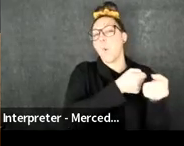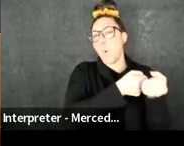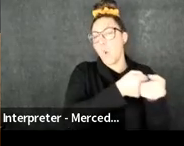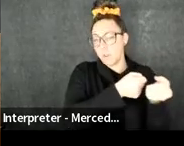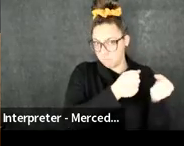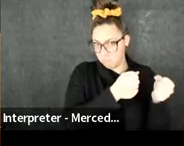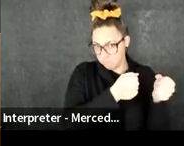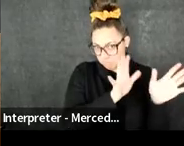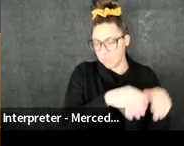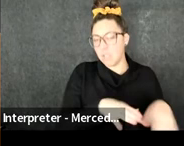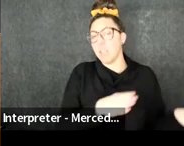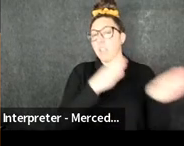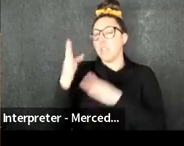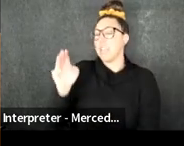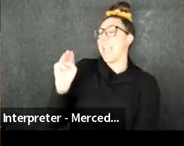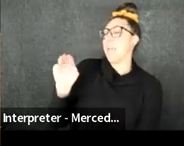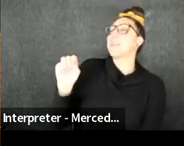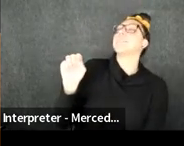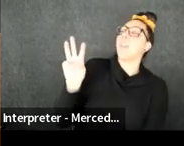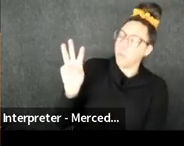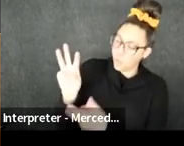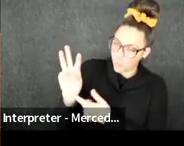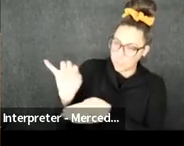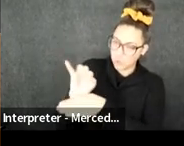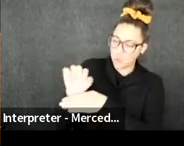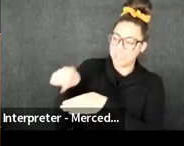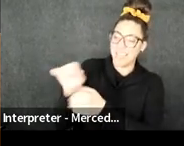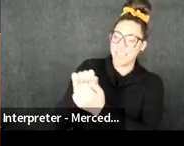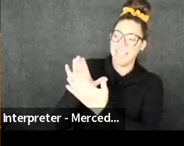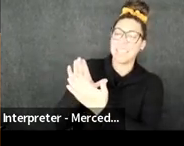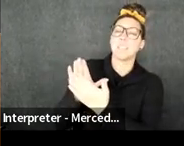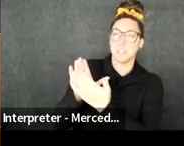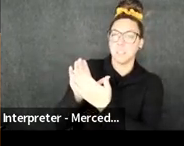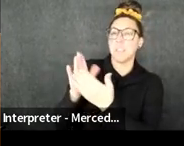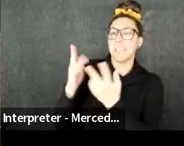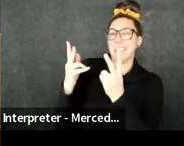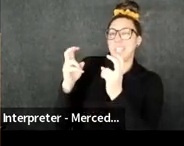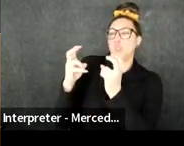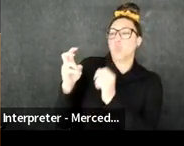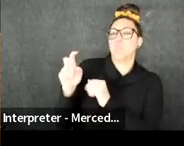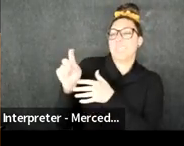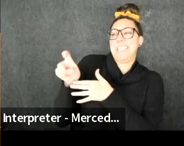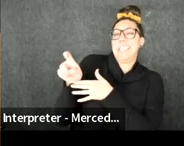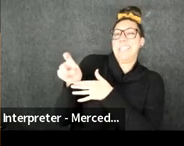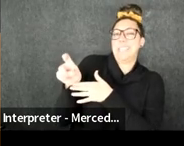Whereas the MSW interns address issues needs life situations